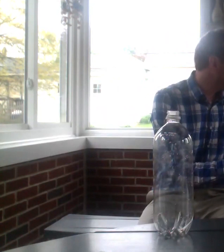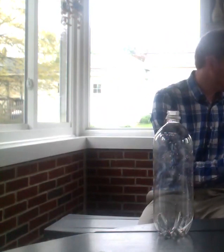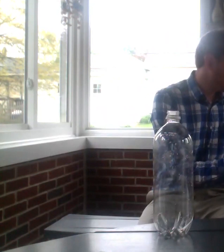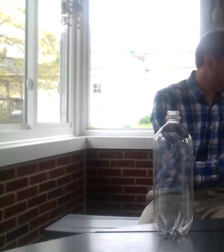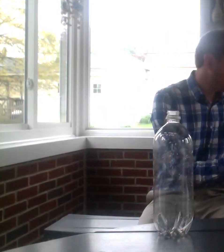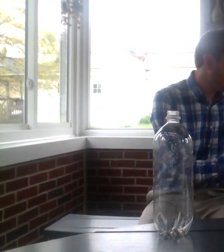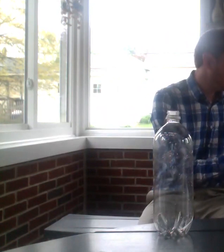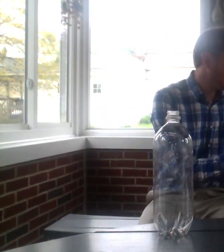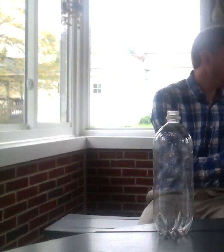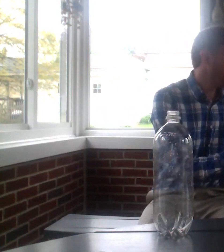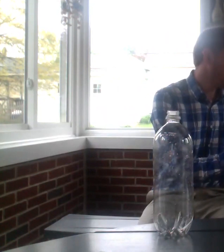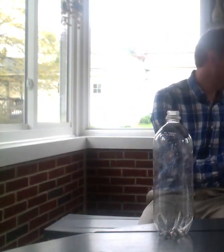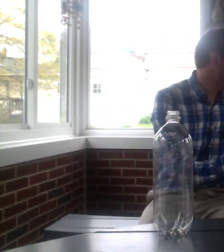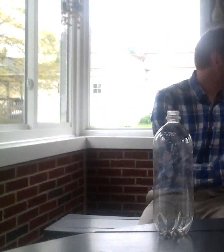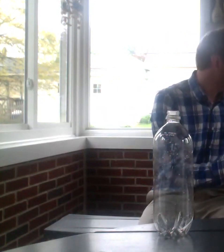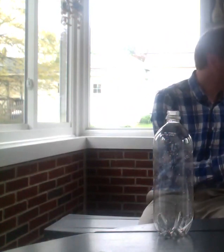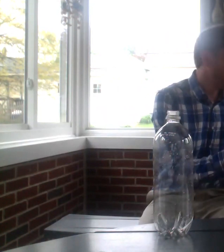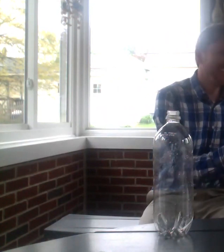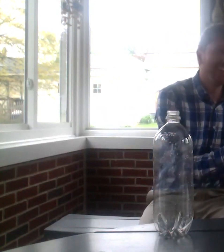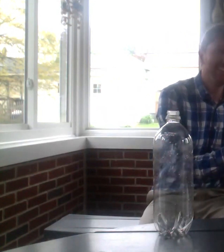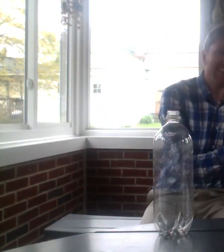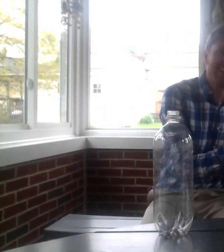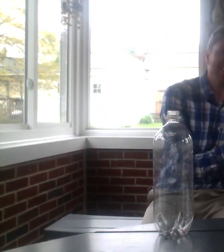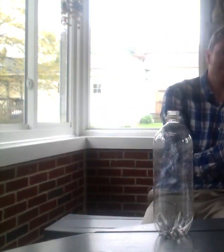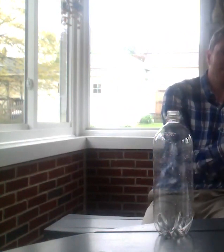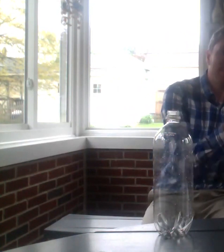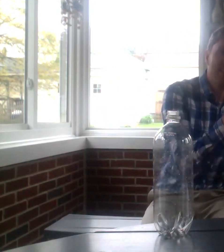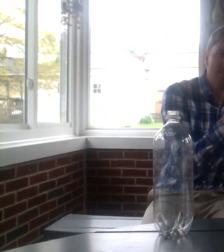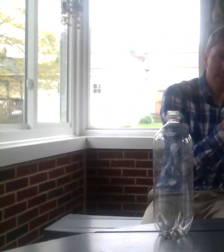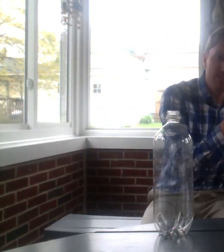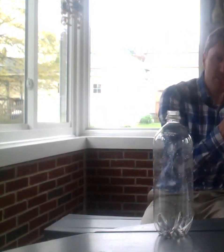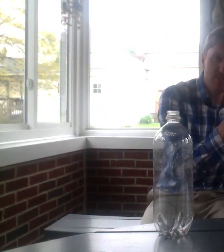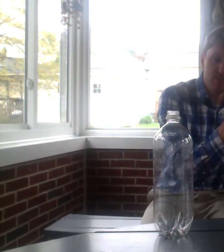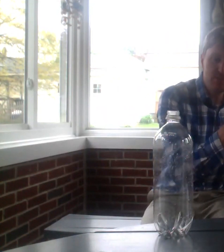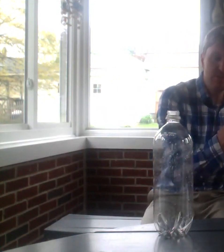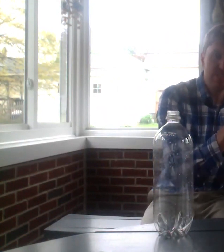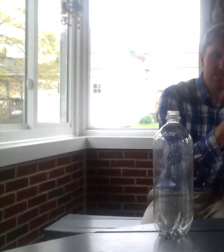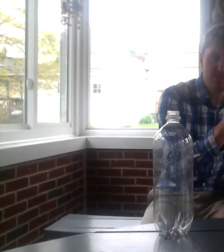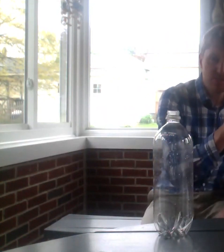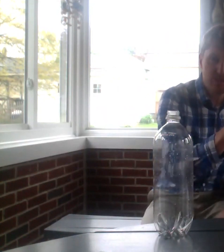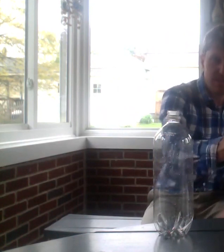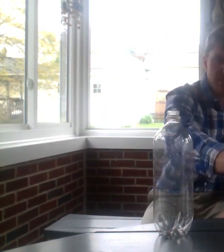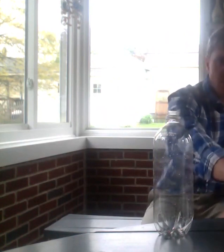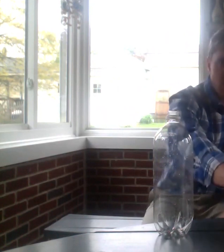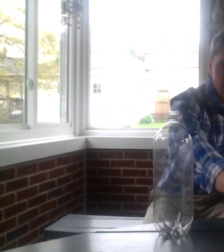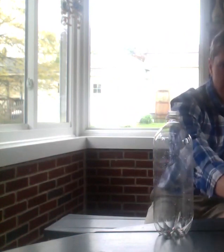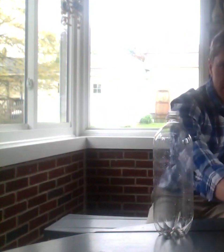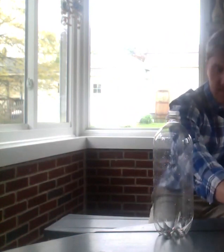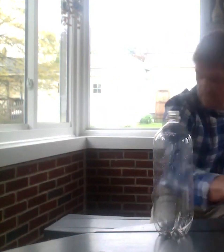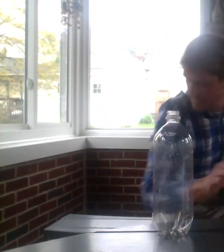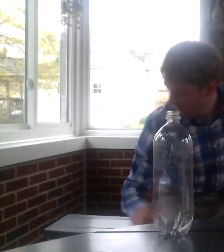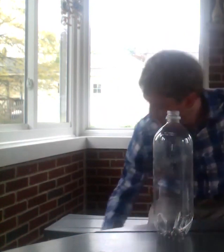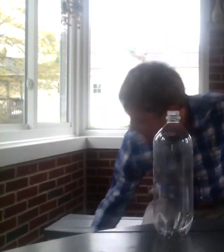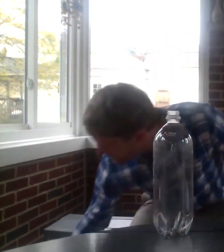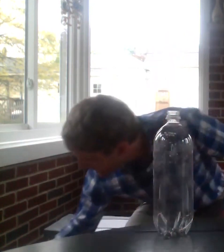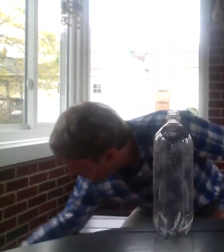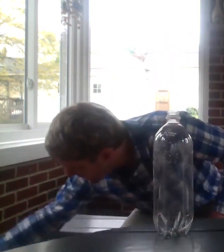you're with an adult, please. And we have some what, girls? Bird seed.